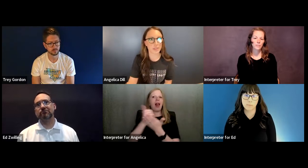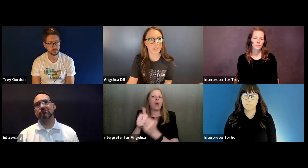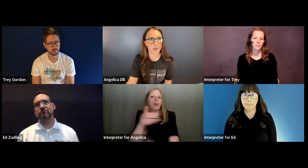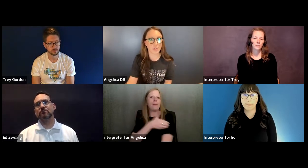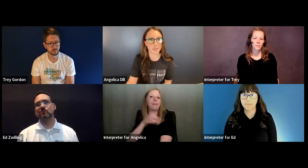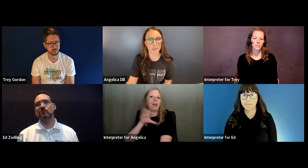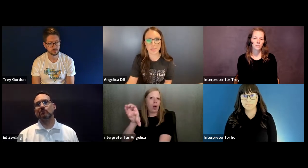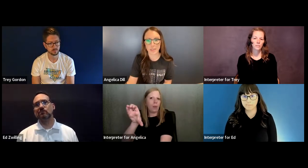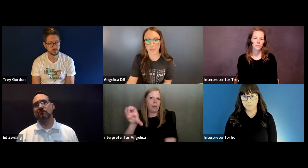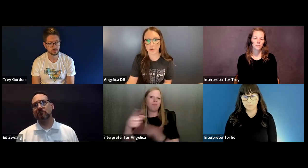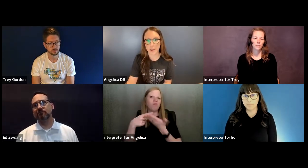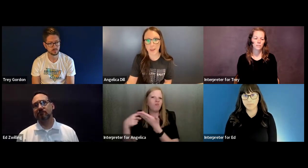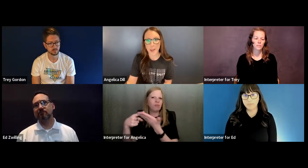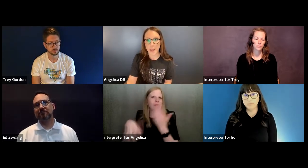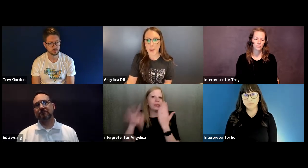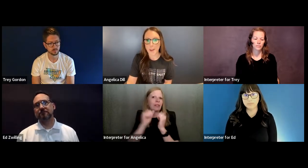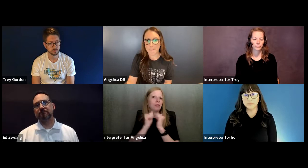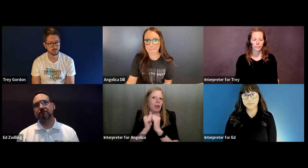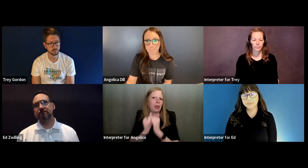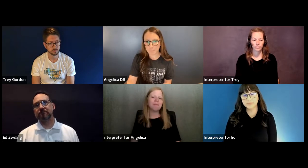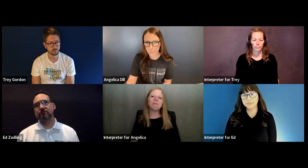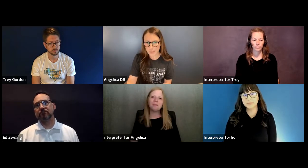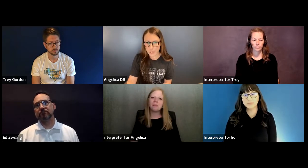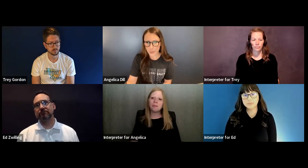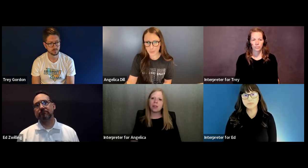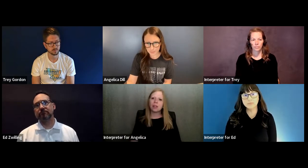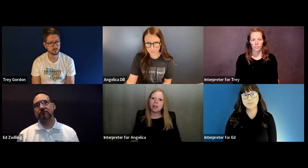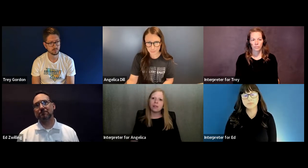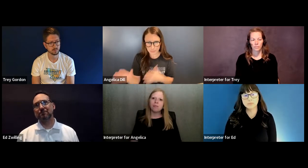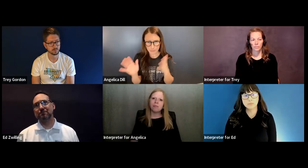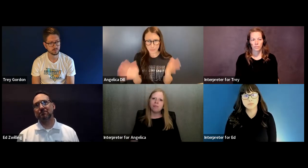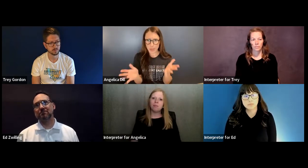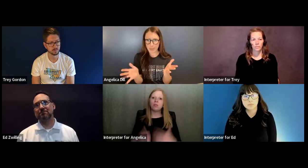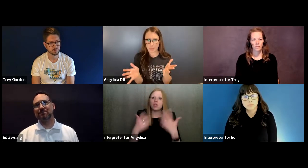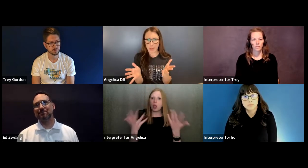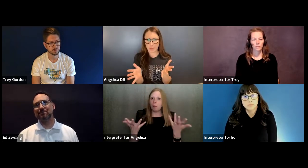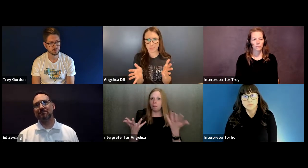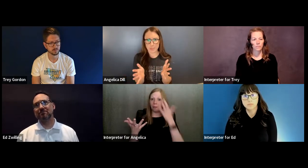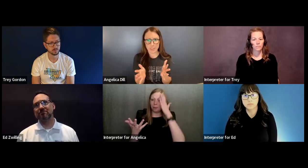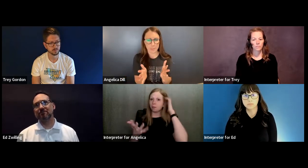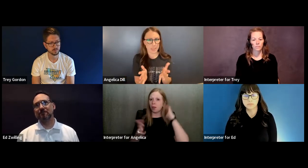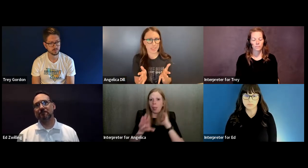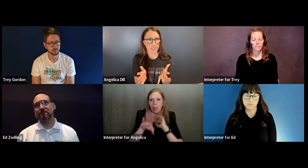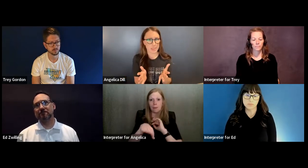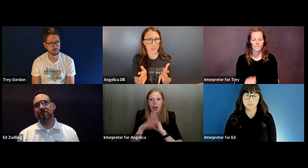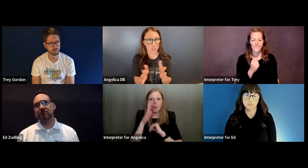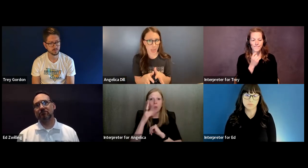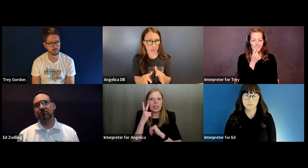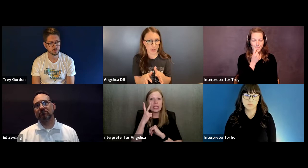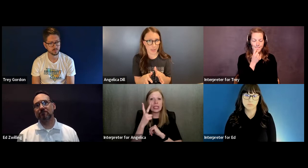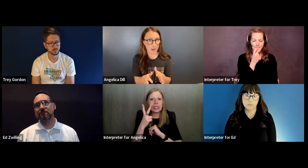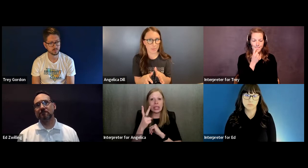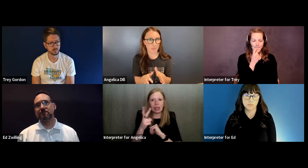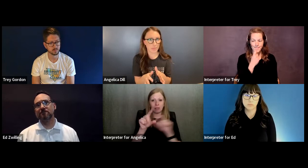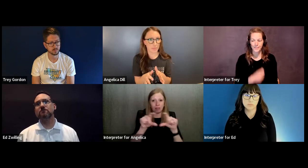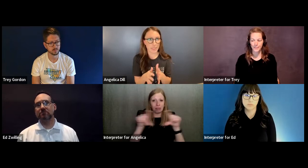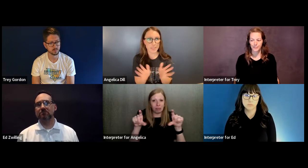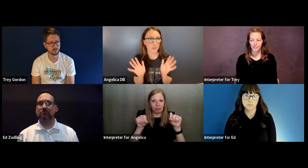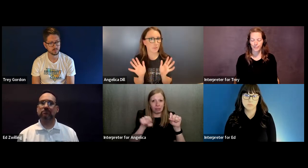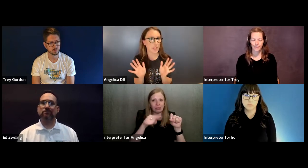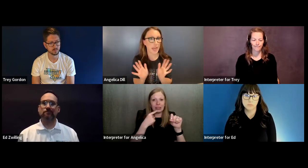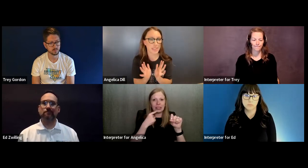discover some things together um so at the bottom you'll see a place to chat um please feel free to